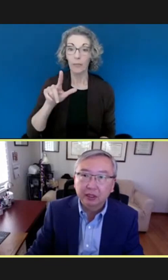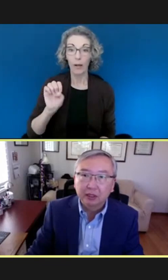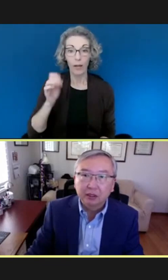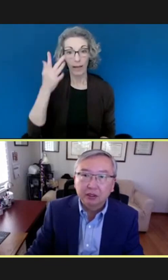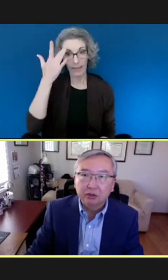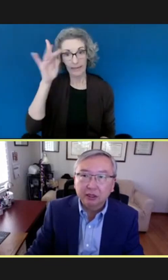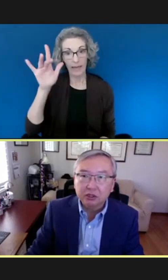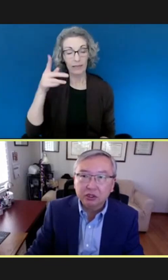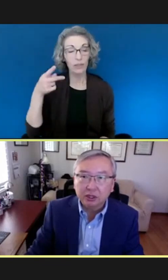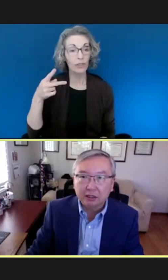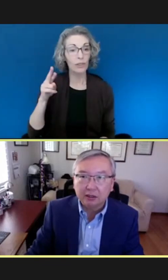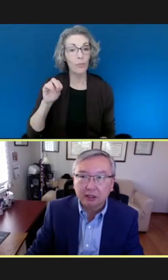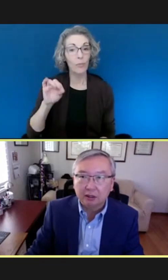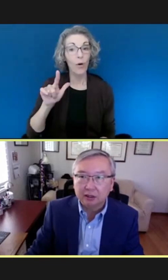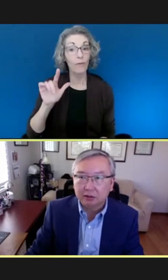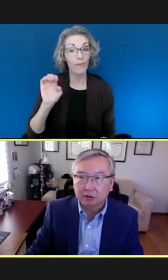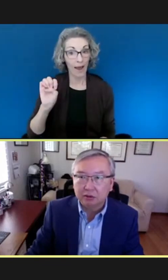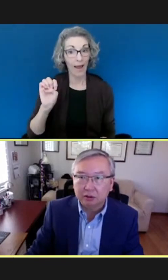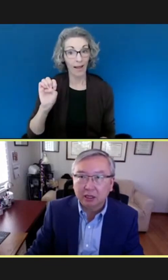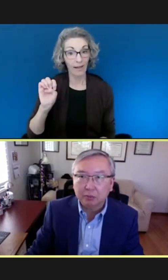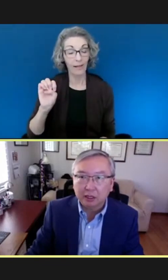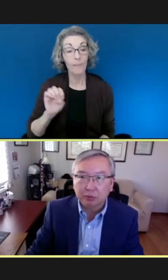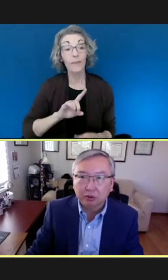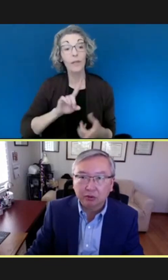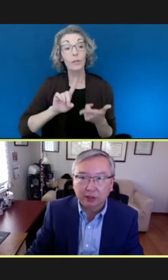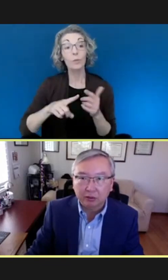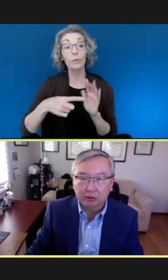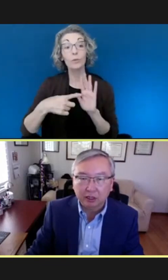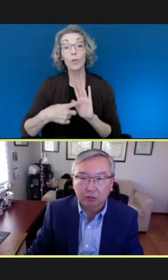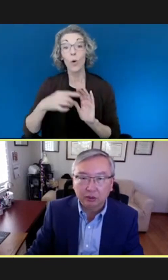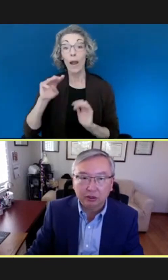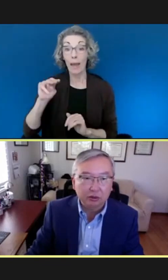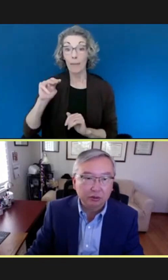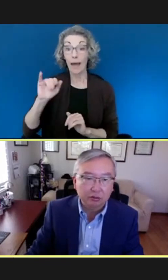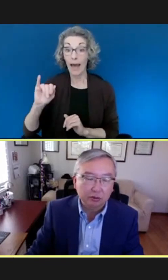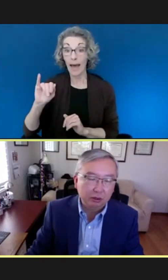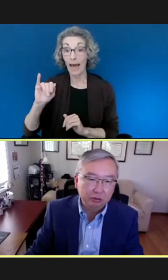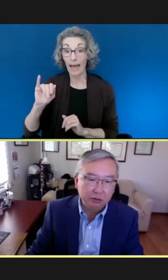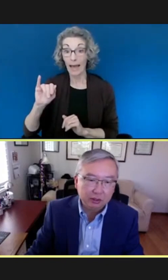To illustrate the MI profile, we go to someone that